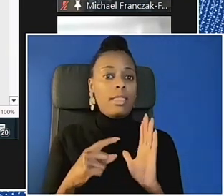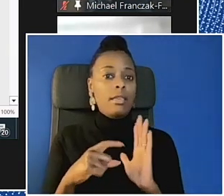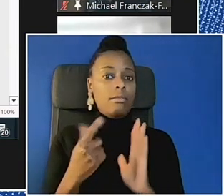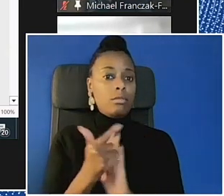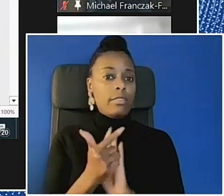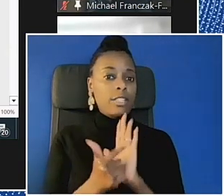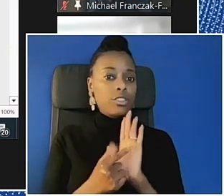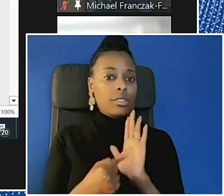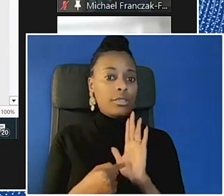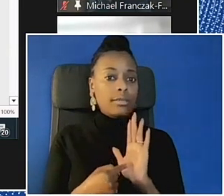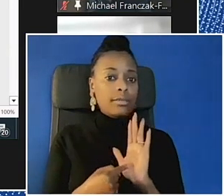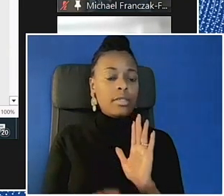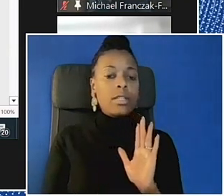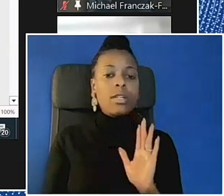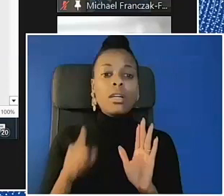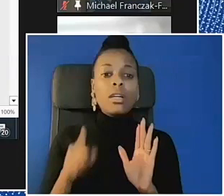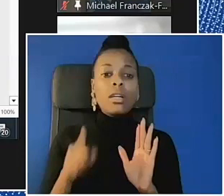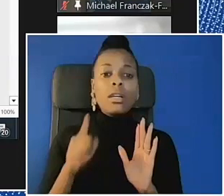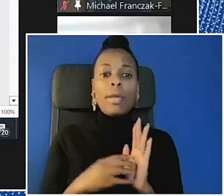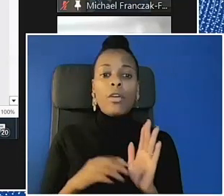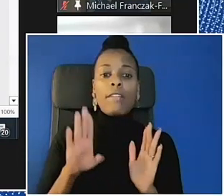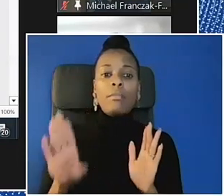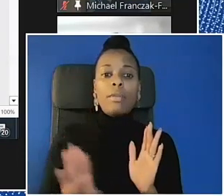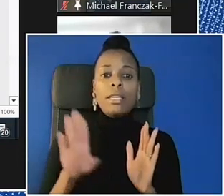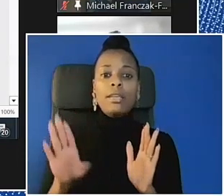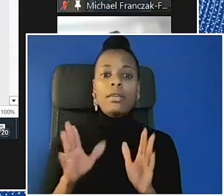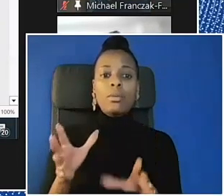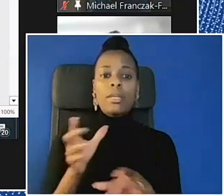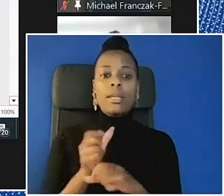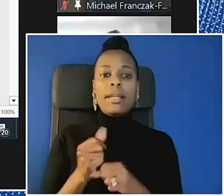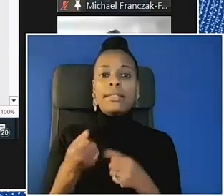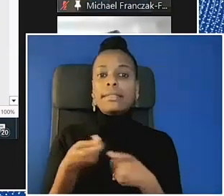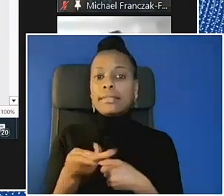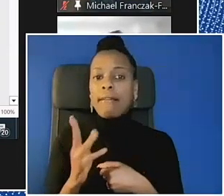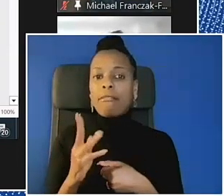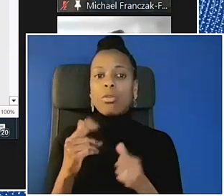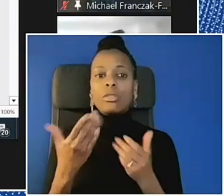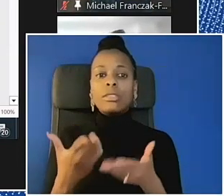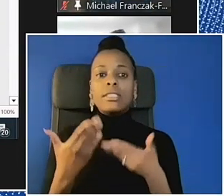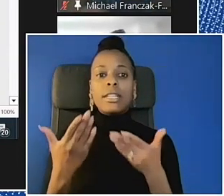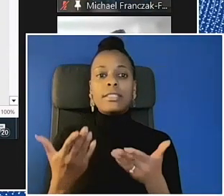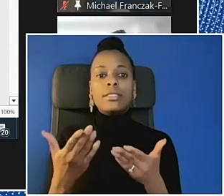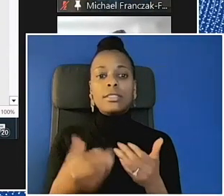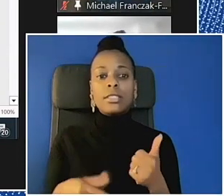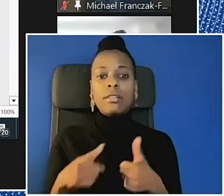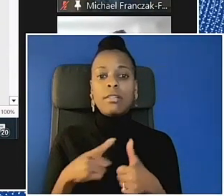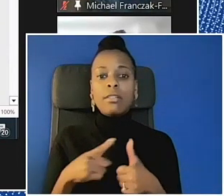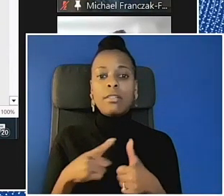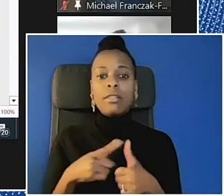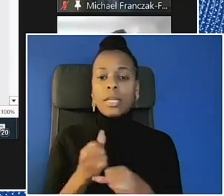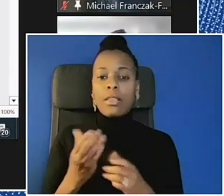For paragraph B, we received several suggestions. First, we received the suggestion to be more explicit that the